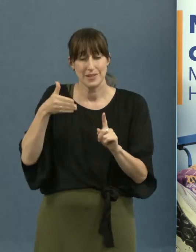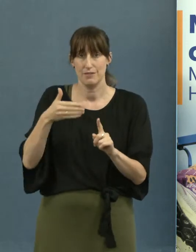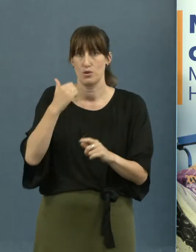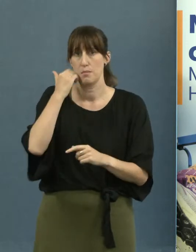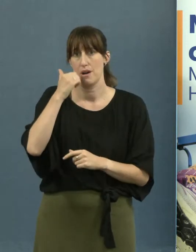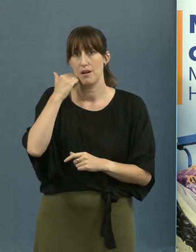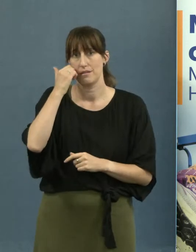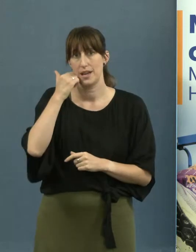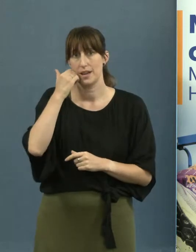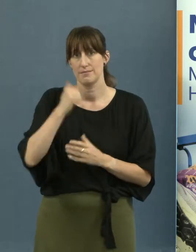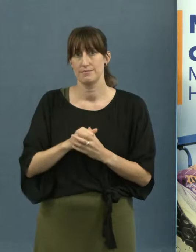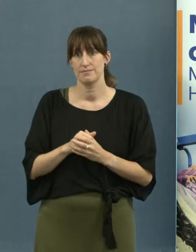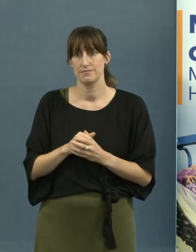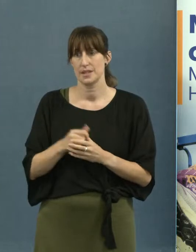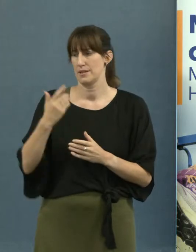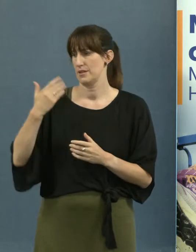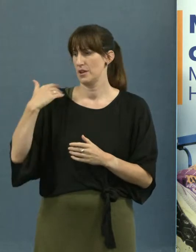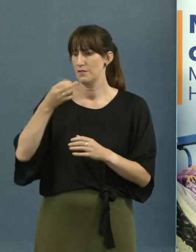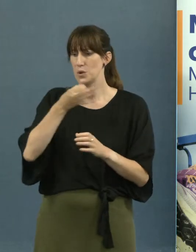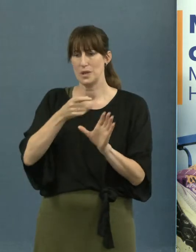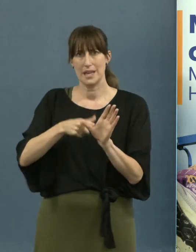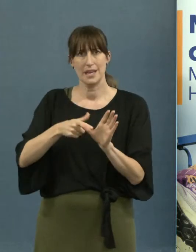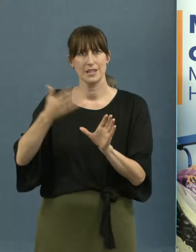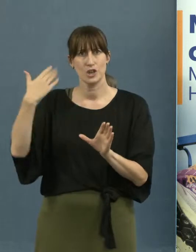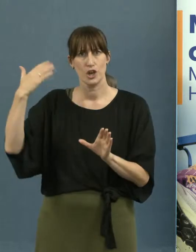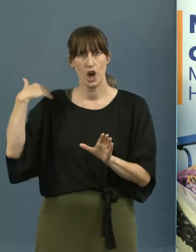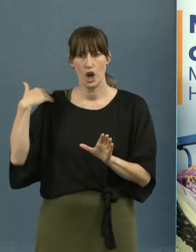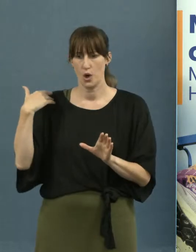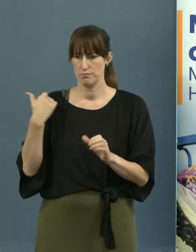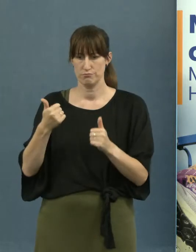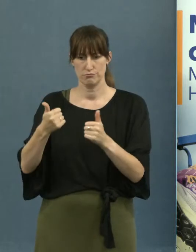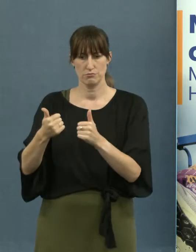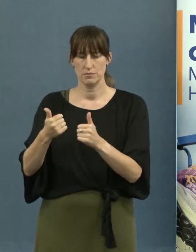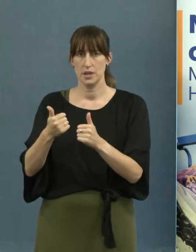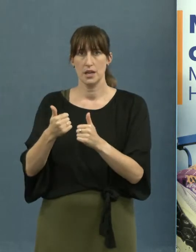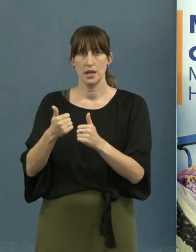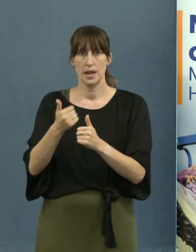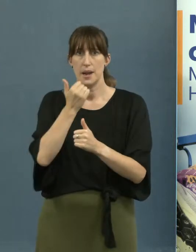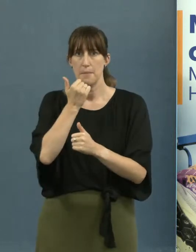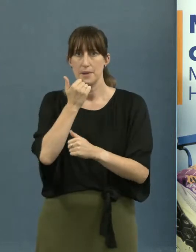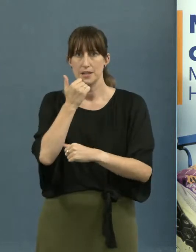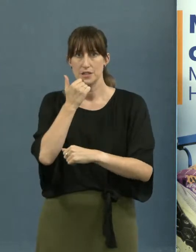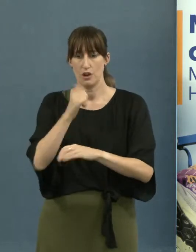the rates that we had some years ago, where there was no